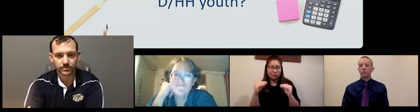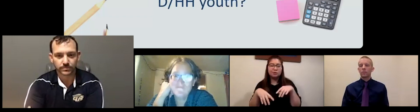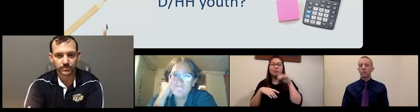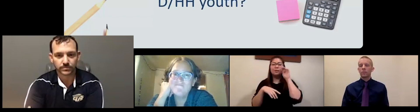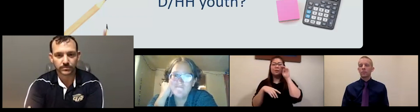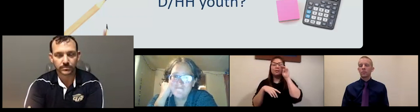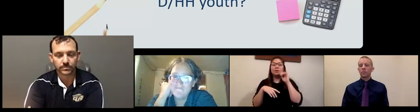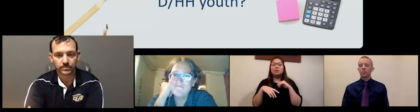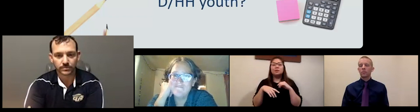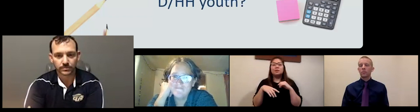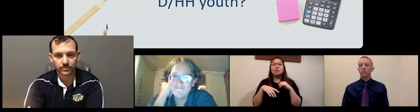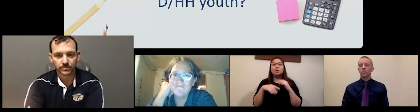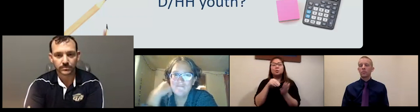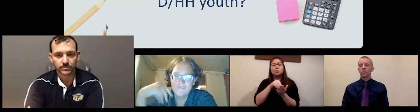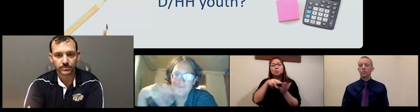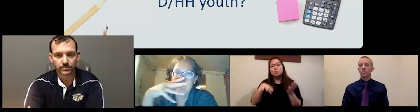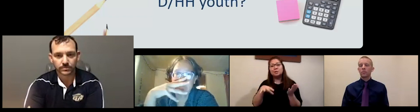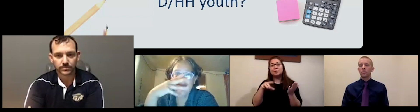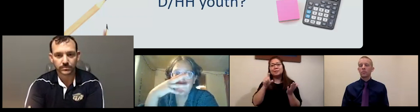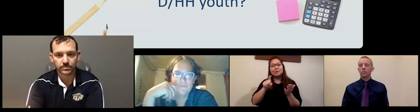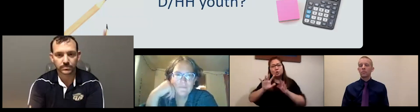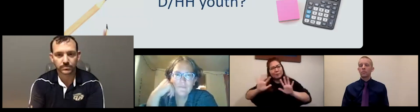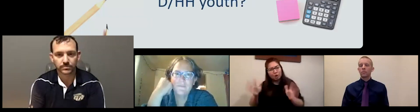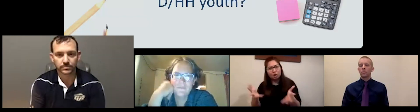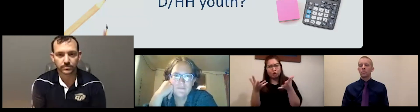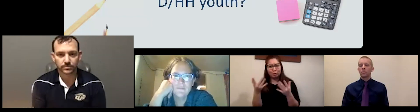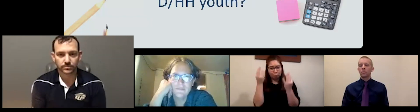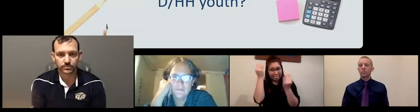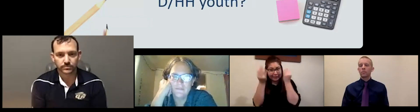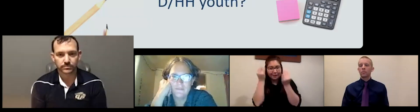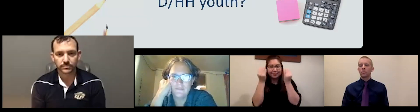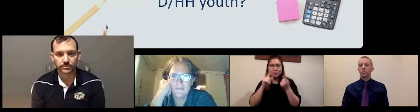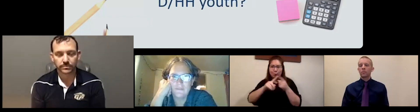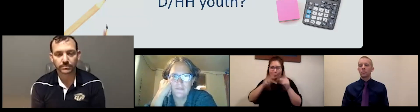Students need to be encouraged to think, to be creative.